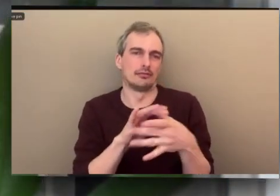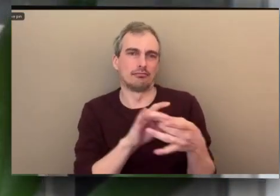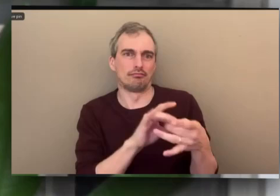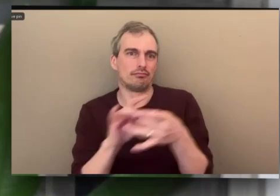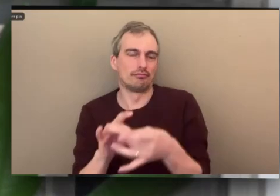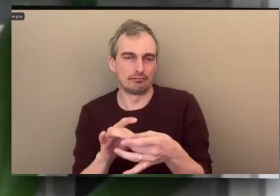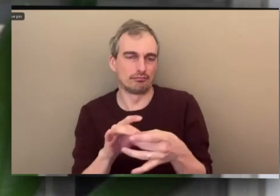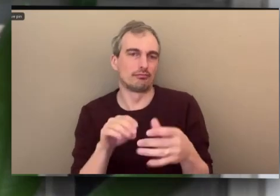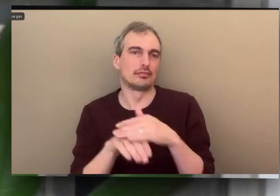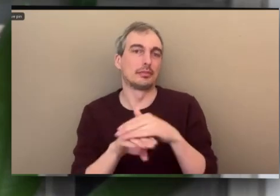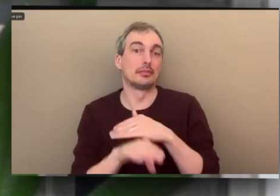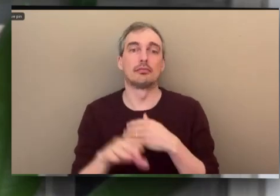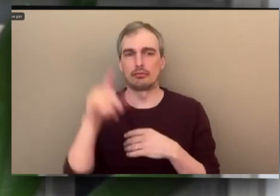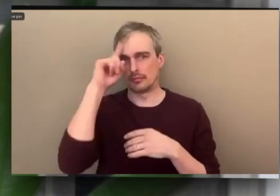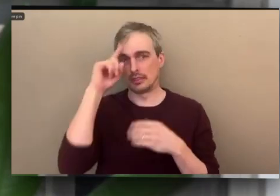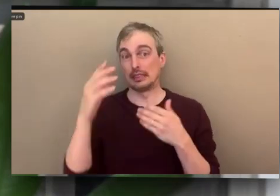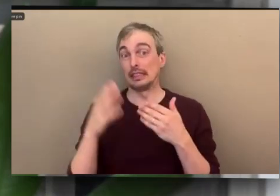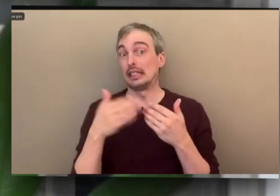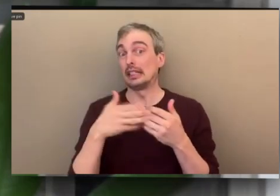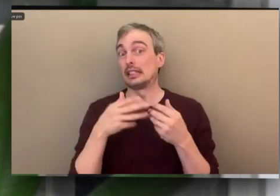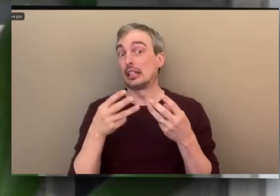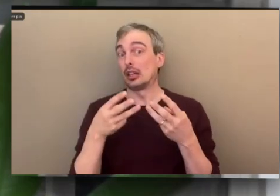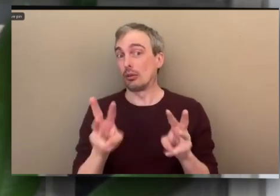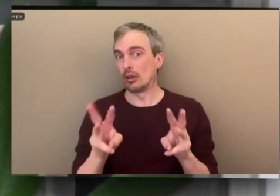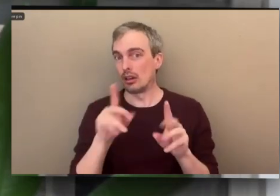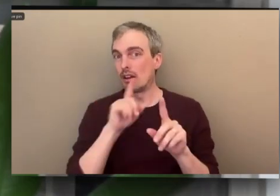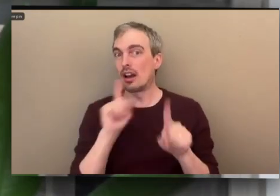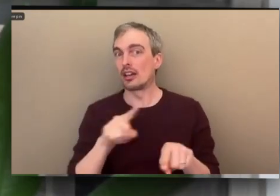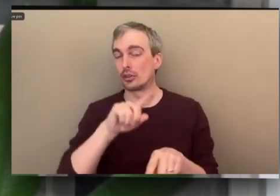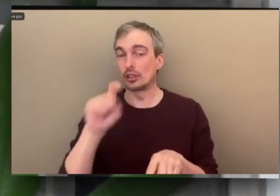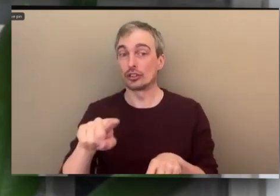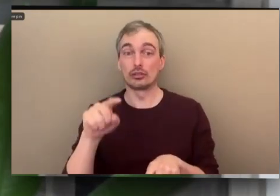If it's on our digital platform, it matters.